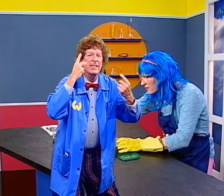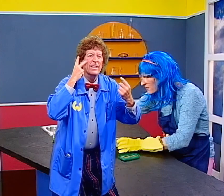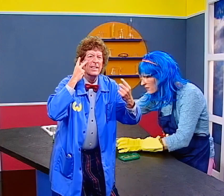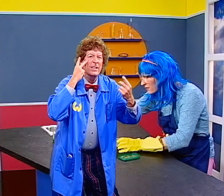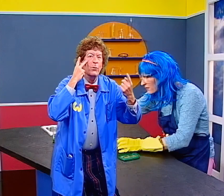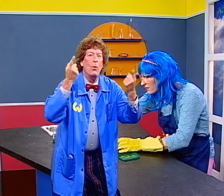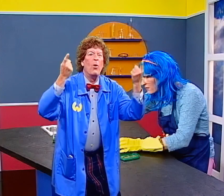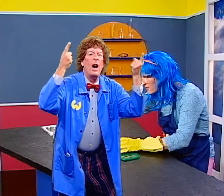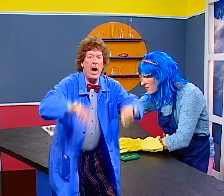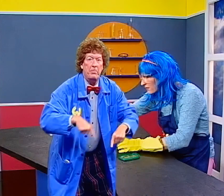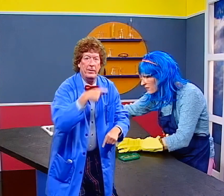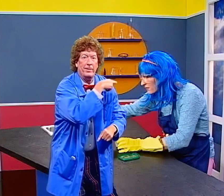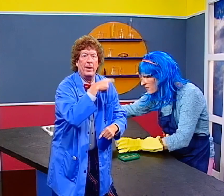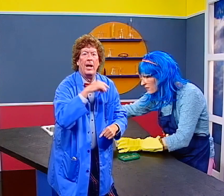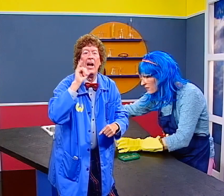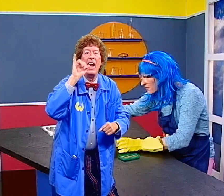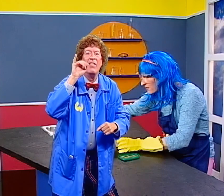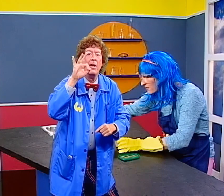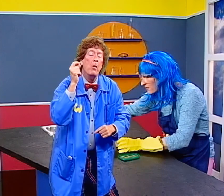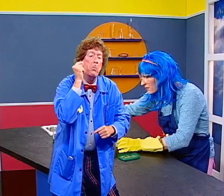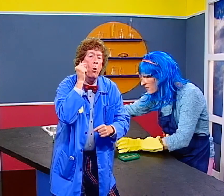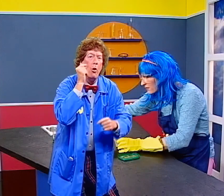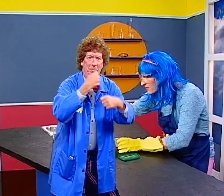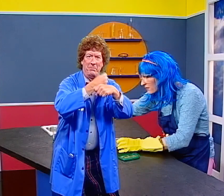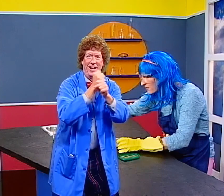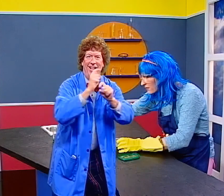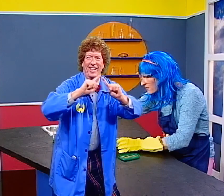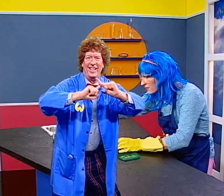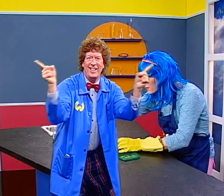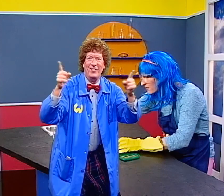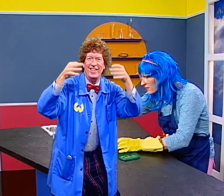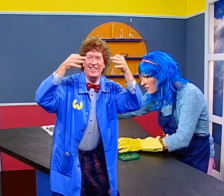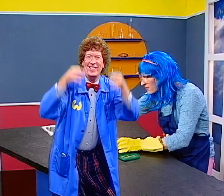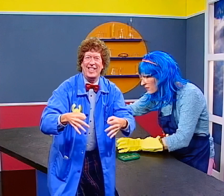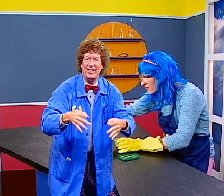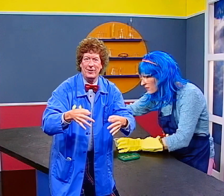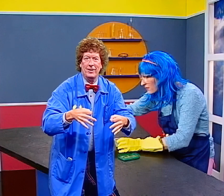NOW LET'S SEE WHAT HAPPENS IF PAULA MAKES A DIFFERENT DECISION.